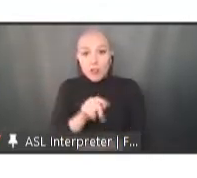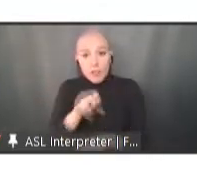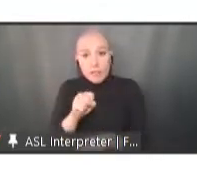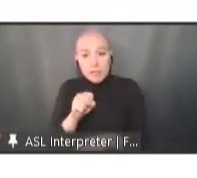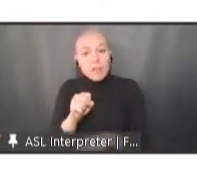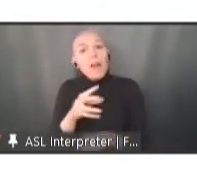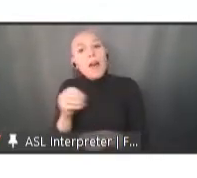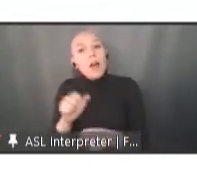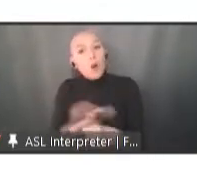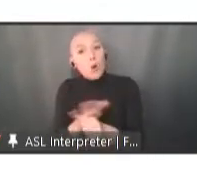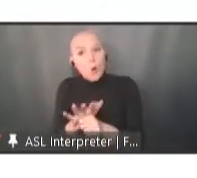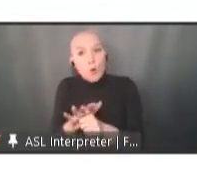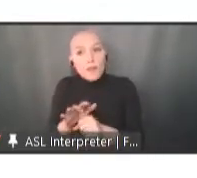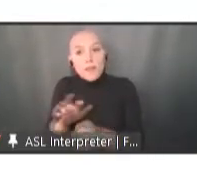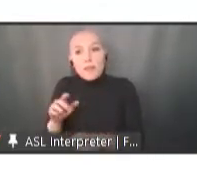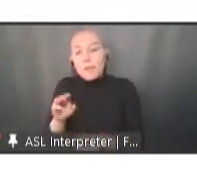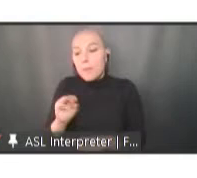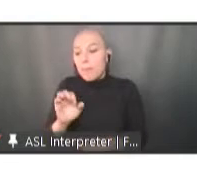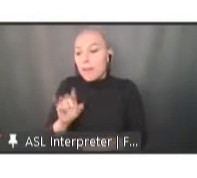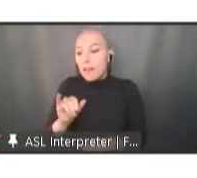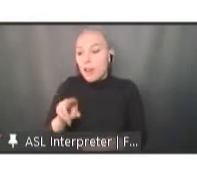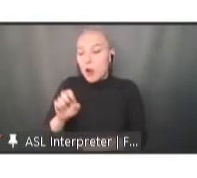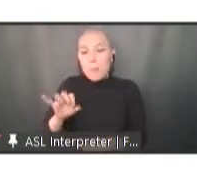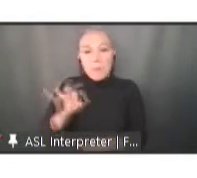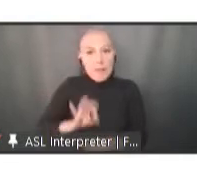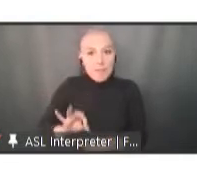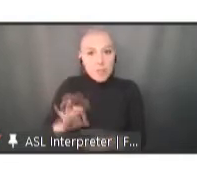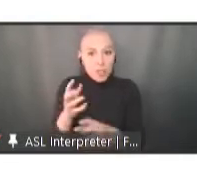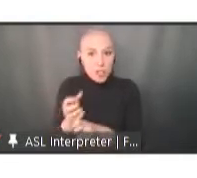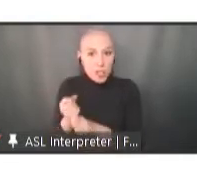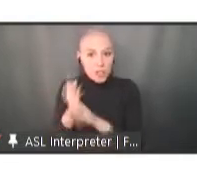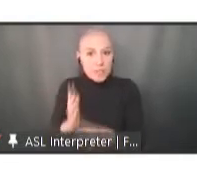Dr. Wafa Tarazi is also going to will be available for questions and discussion.